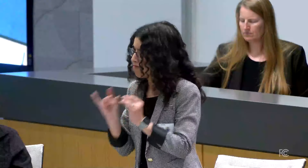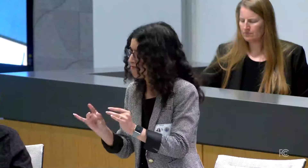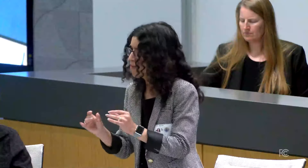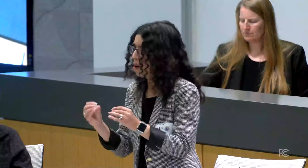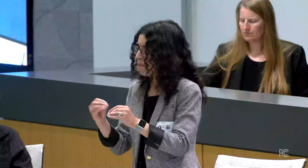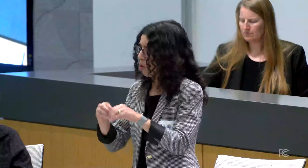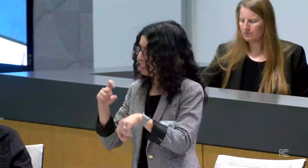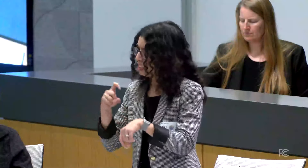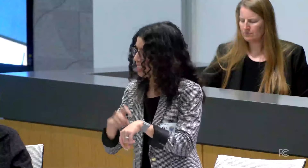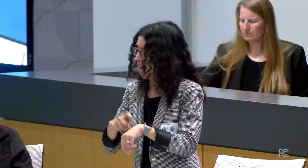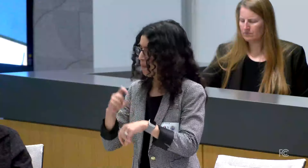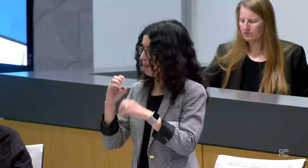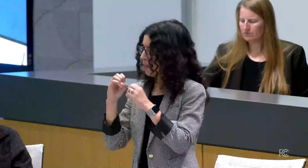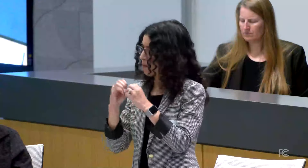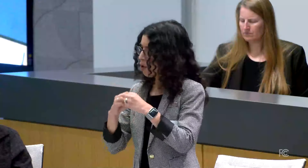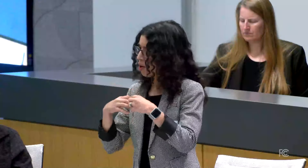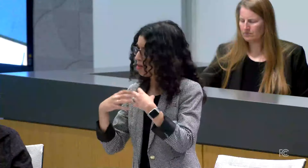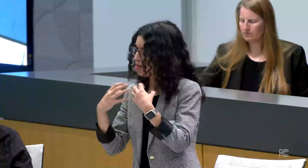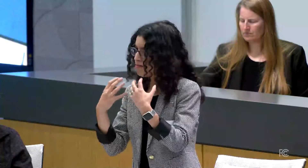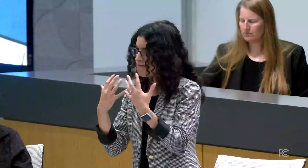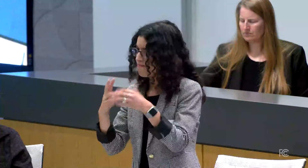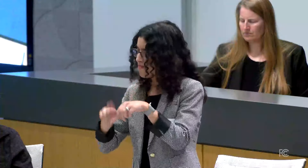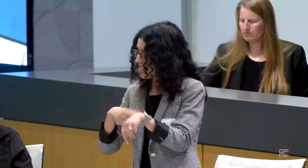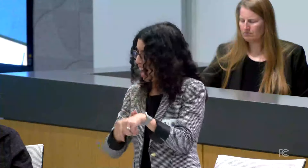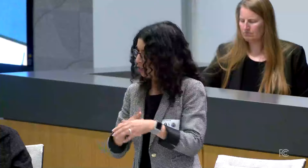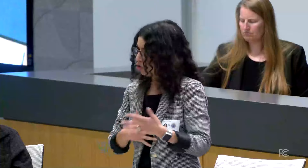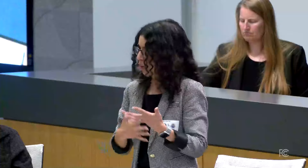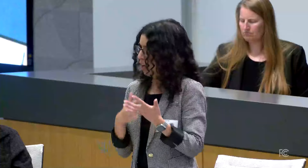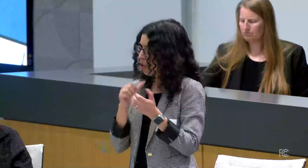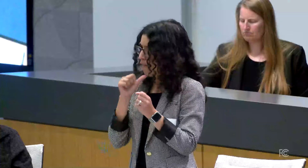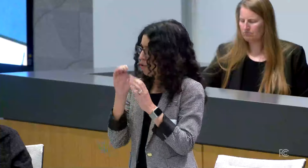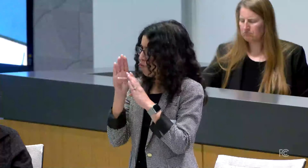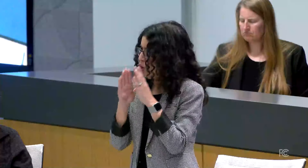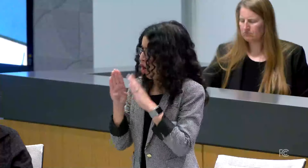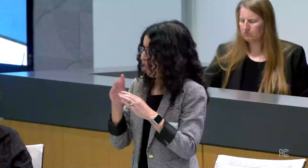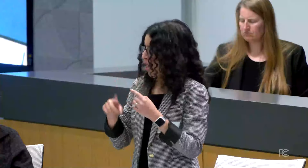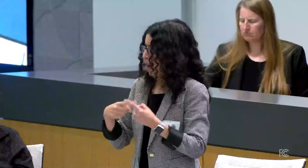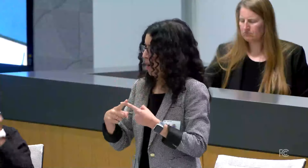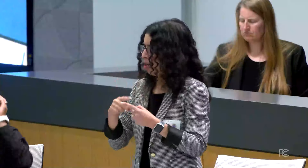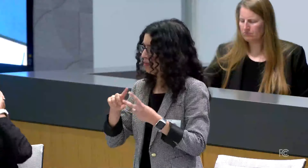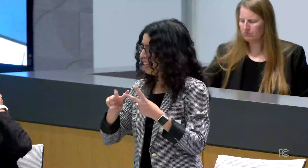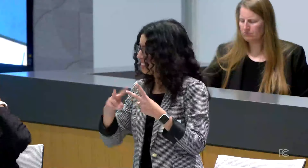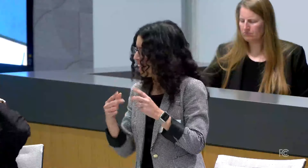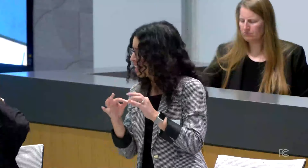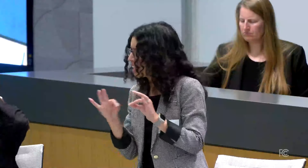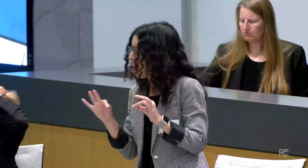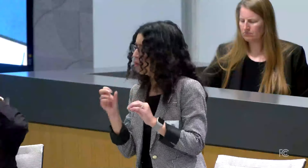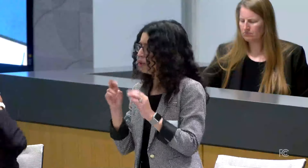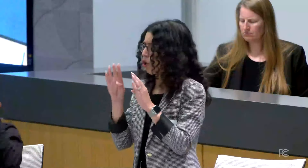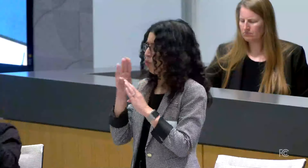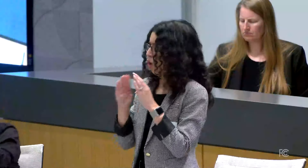ACROSS THE FEDERAL AGENCIES THAT EXIST.